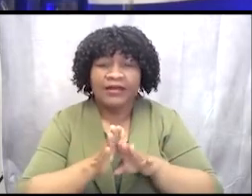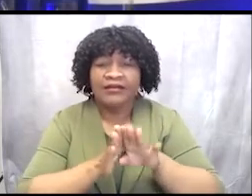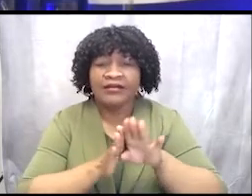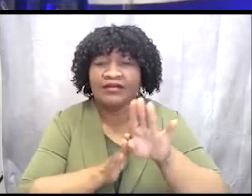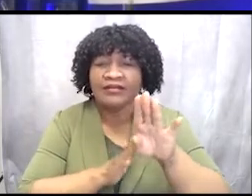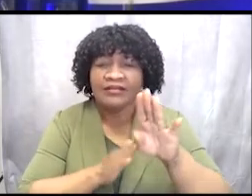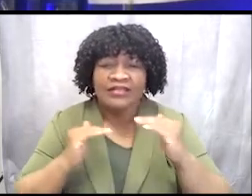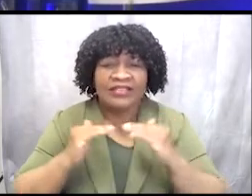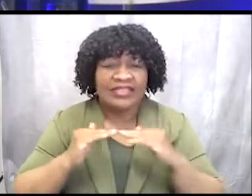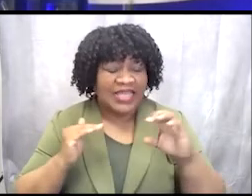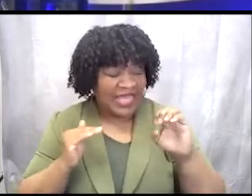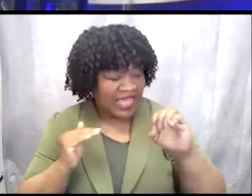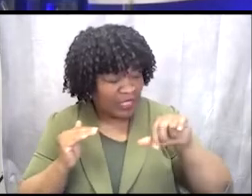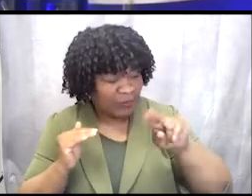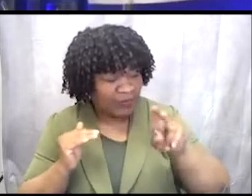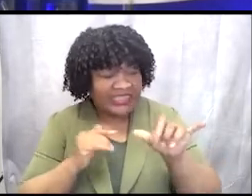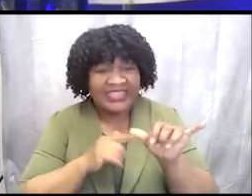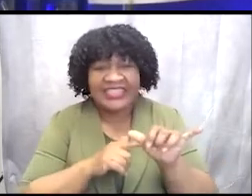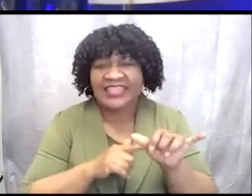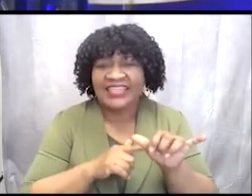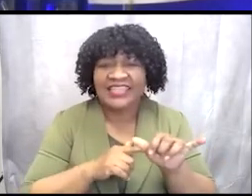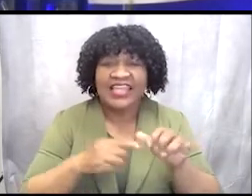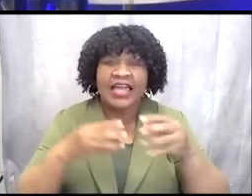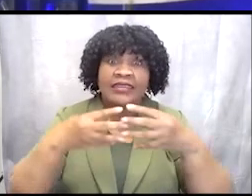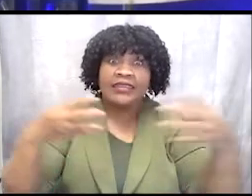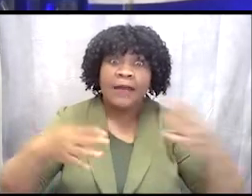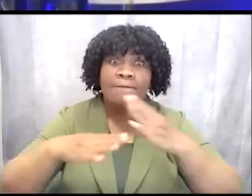that we have a responsibility to take down the barriers.